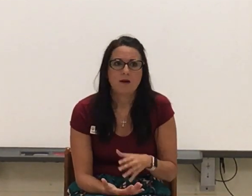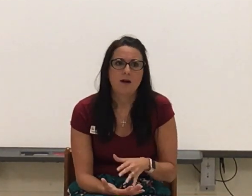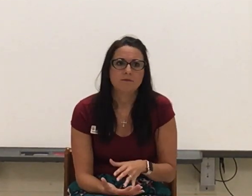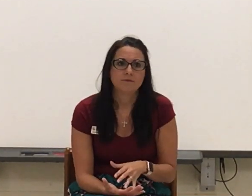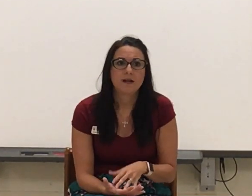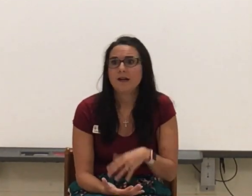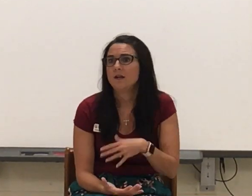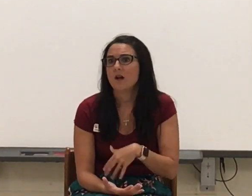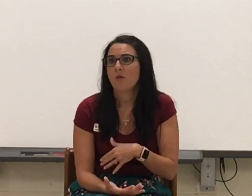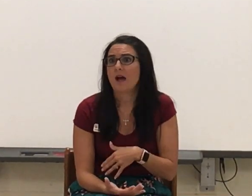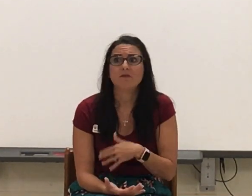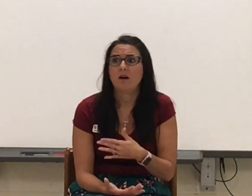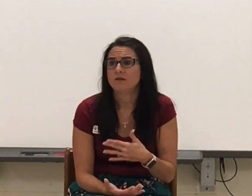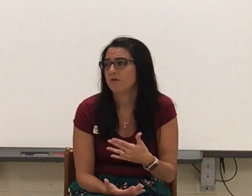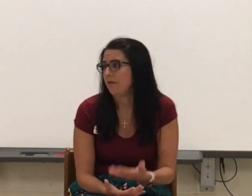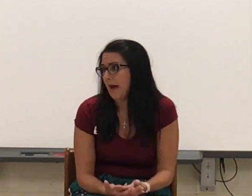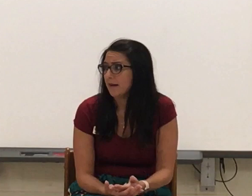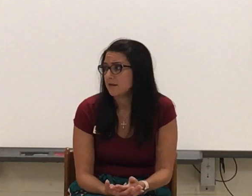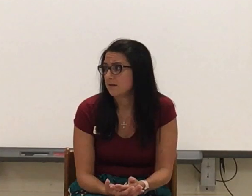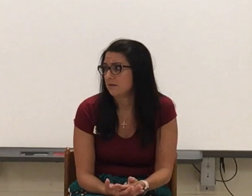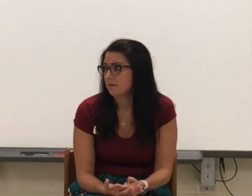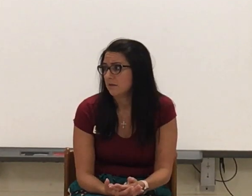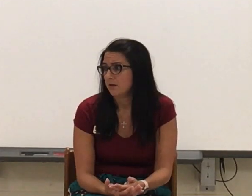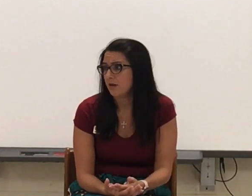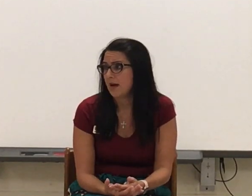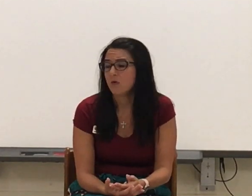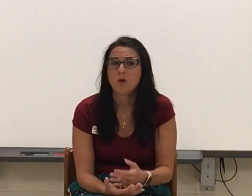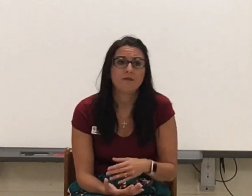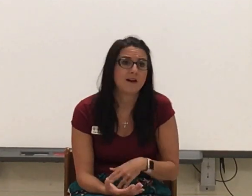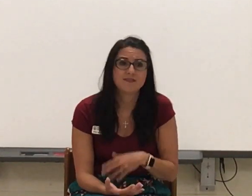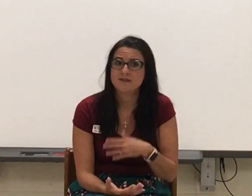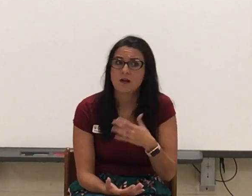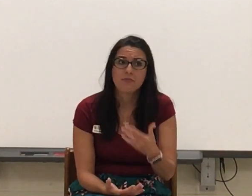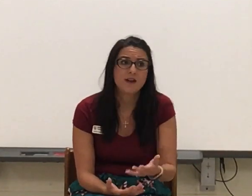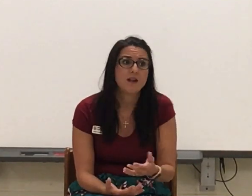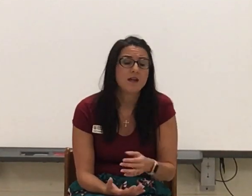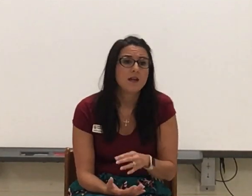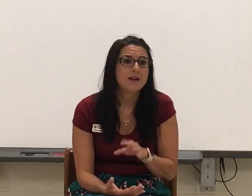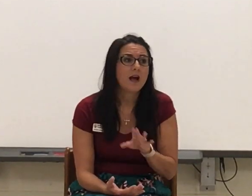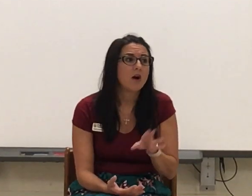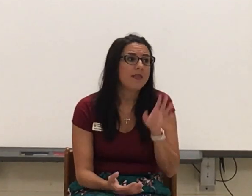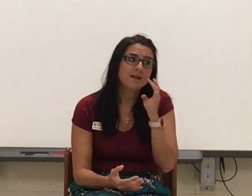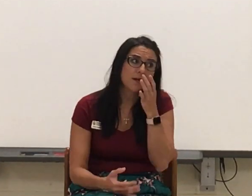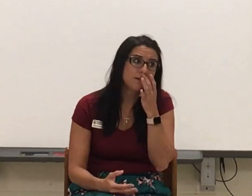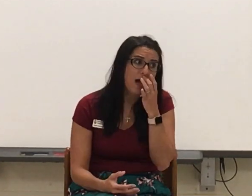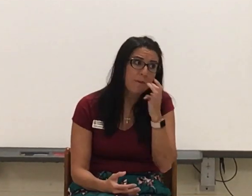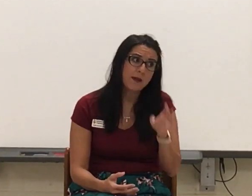I'm not and I need to know when I've gone too fast. Ok, or if I said something ... not